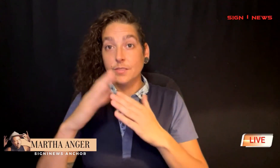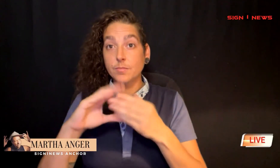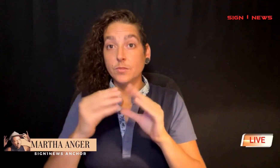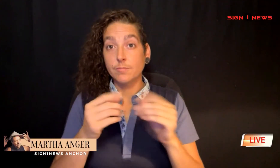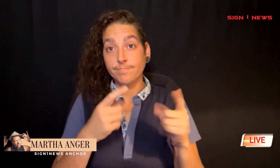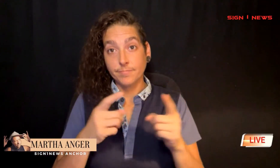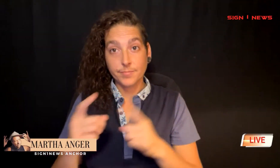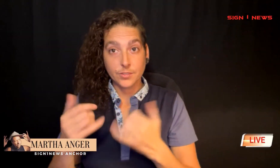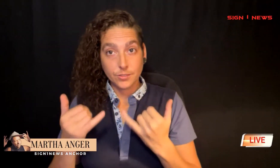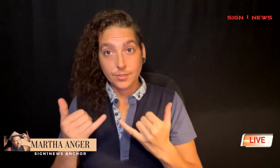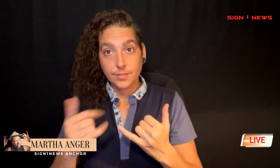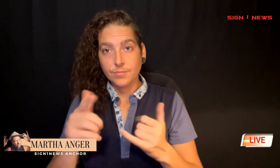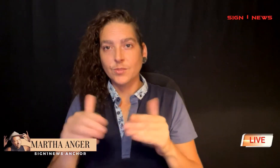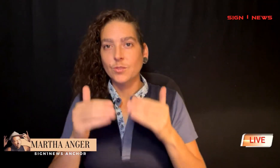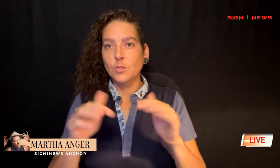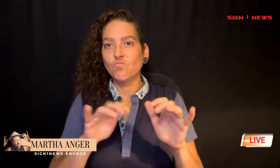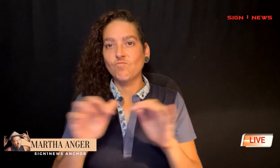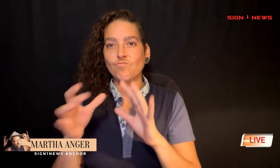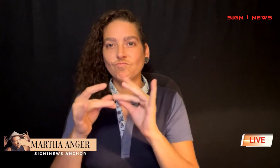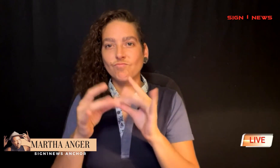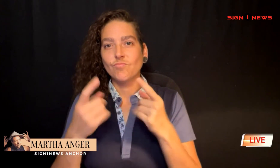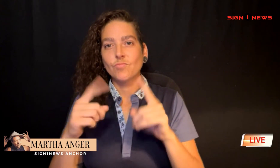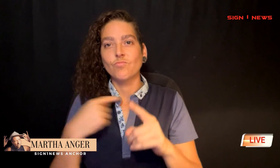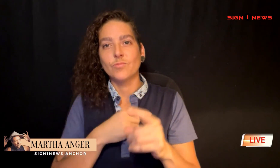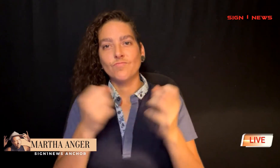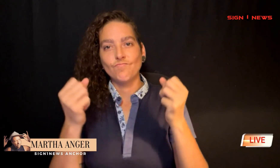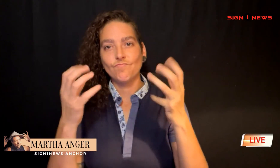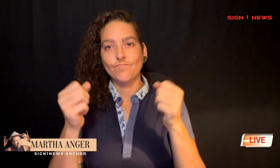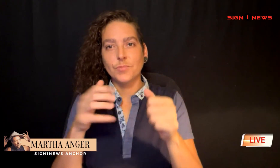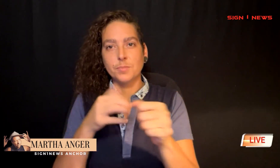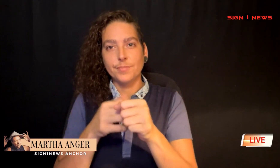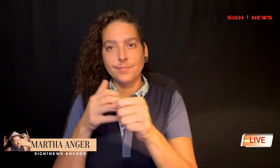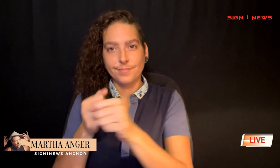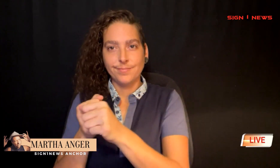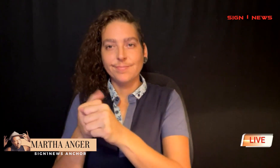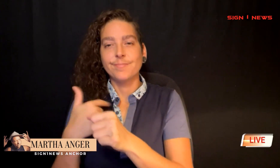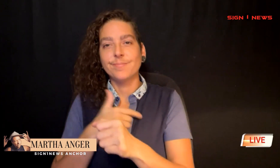stories making headlines today if you post an interesting comment about this update we